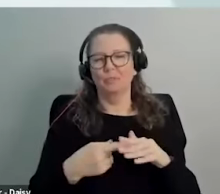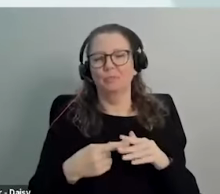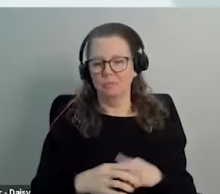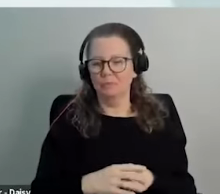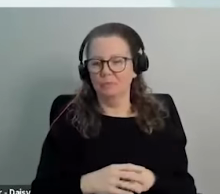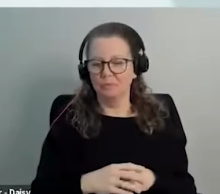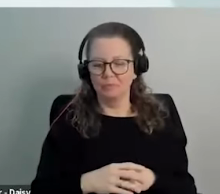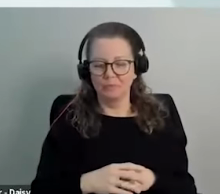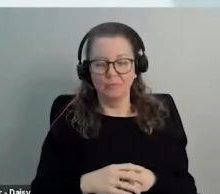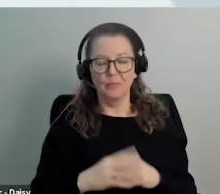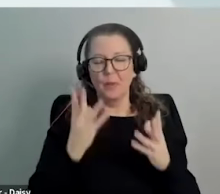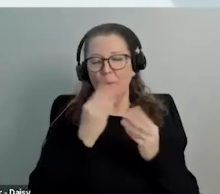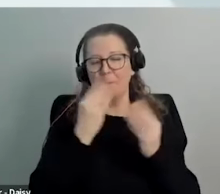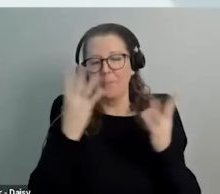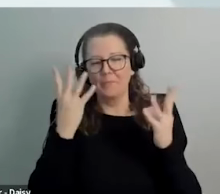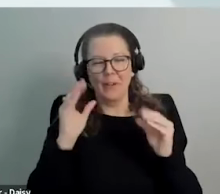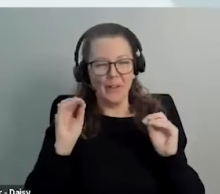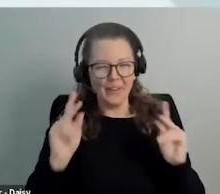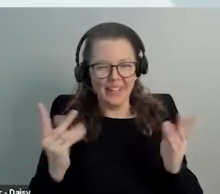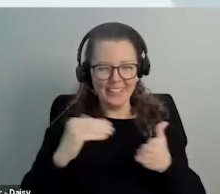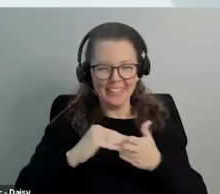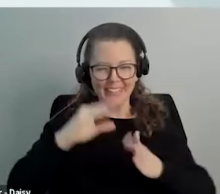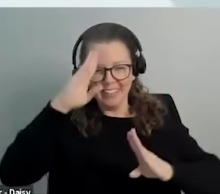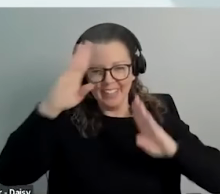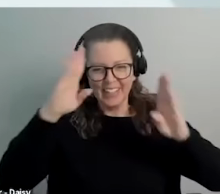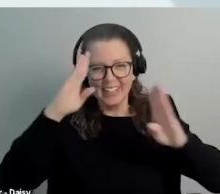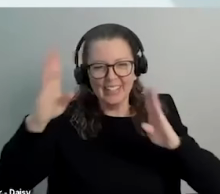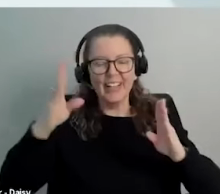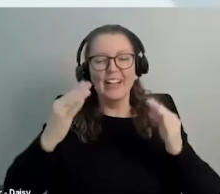Okay, beautiful. Hello again, we have our session recording.